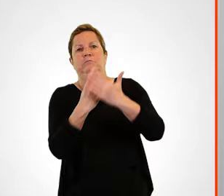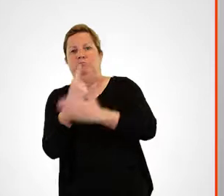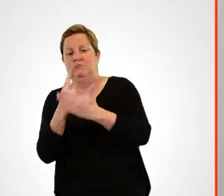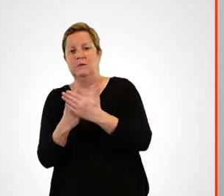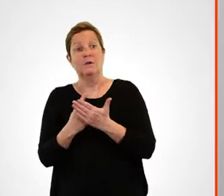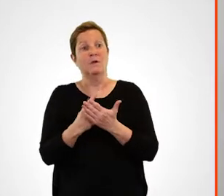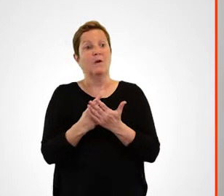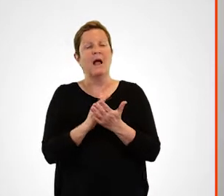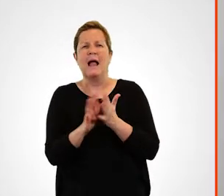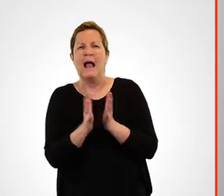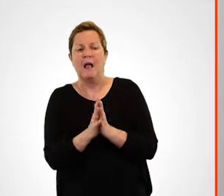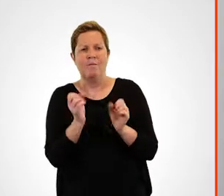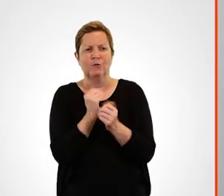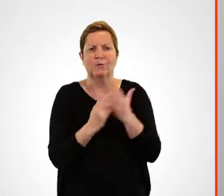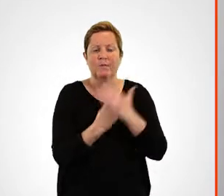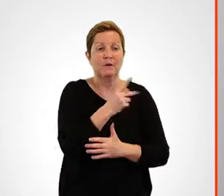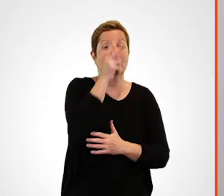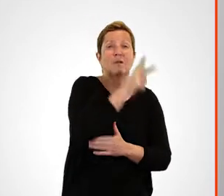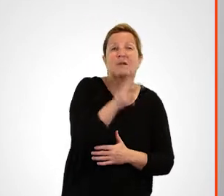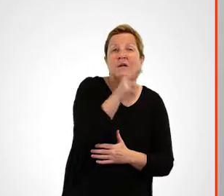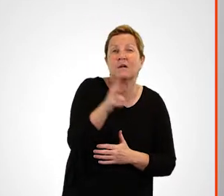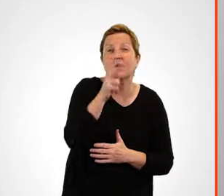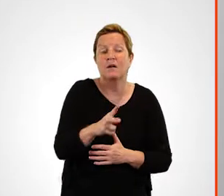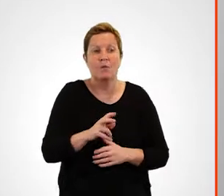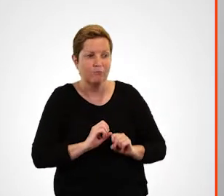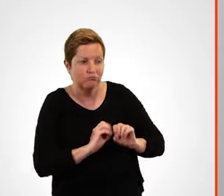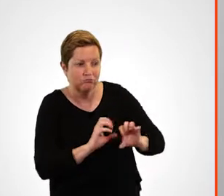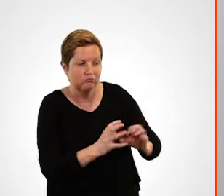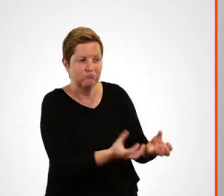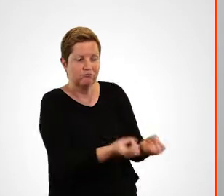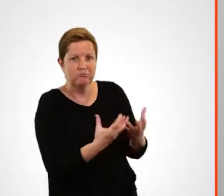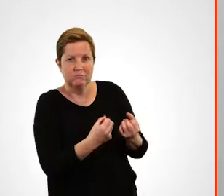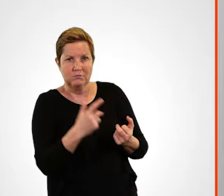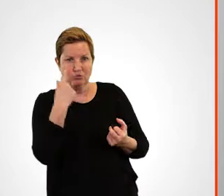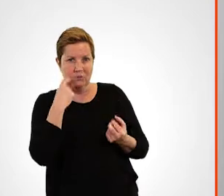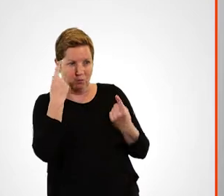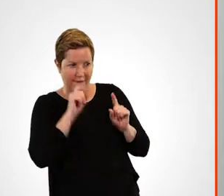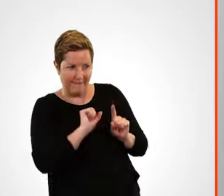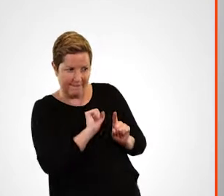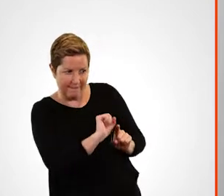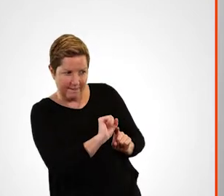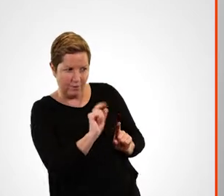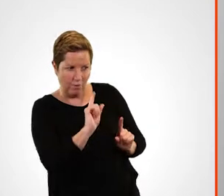we use a lot of responsiveness to what the child is looking at, thinking about and trying to communicate about